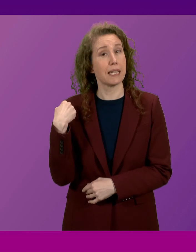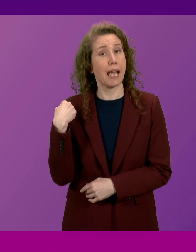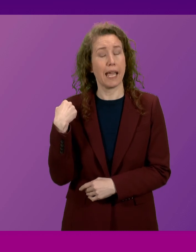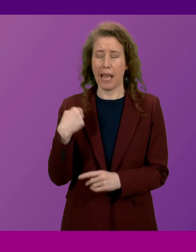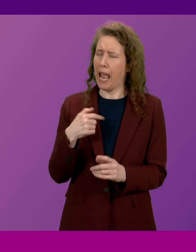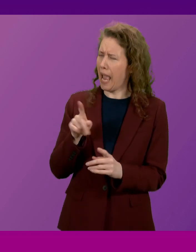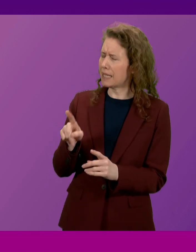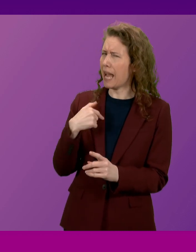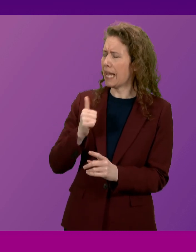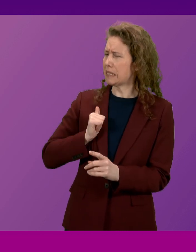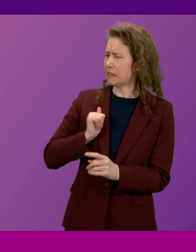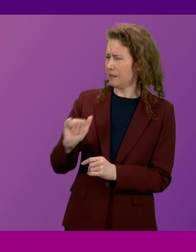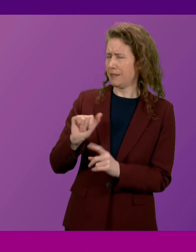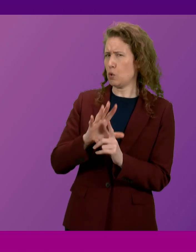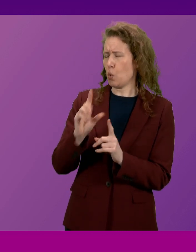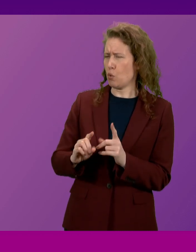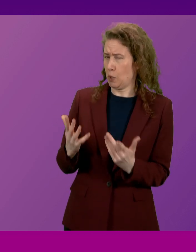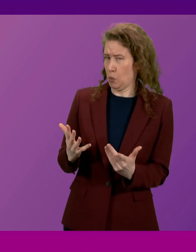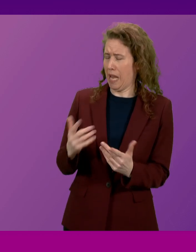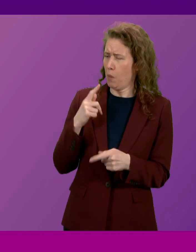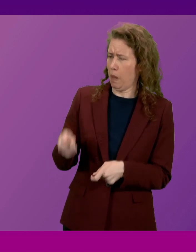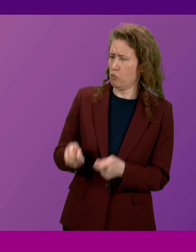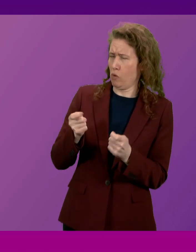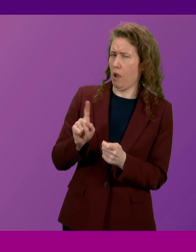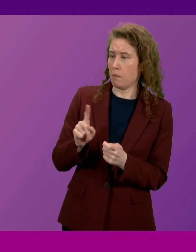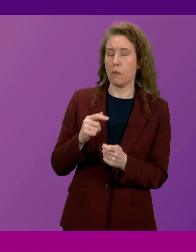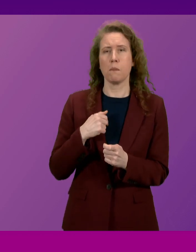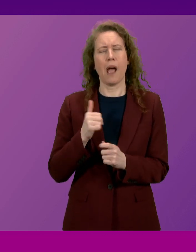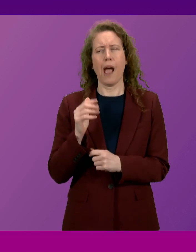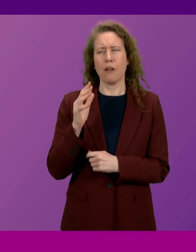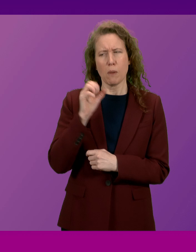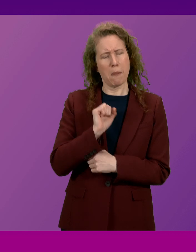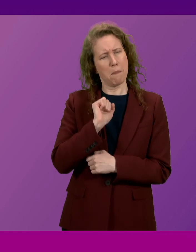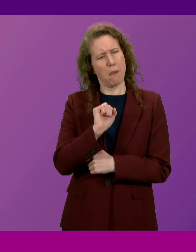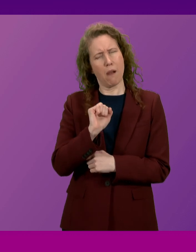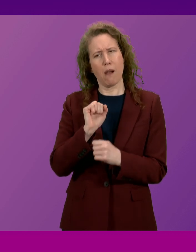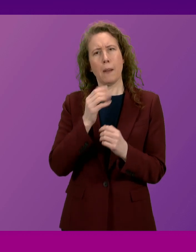suspect that this will be the tone of today’s exchanges—in the responses of Mr Sarwar,